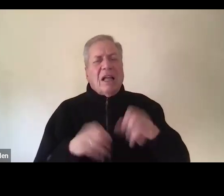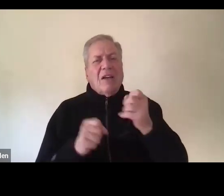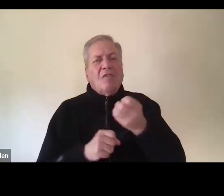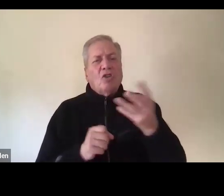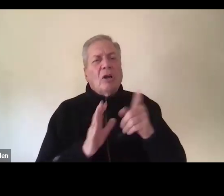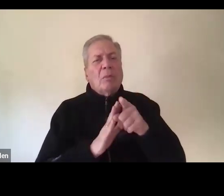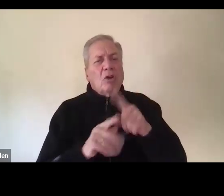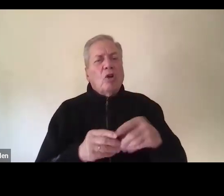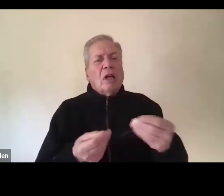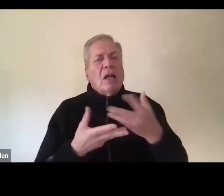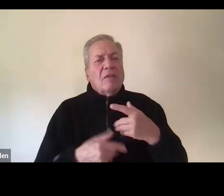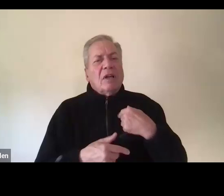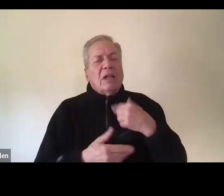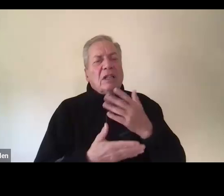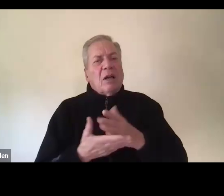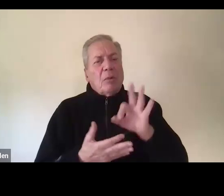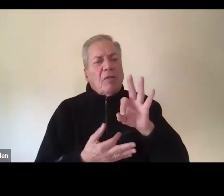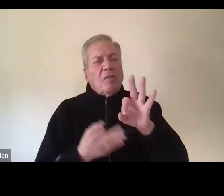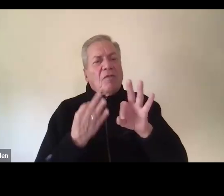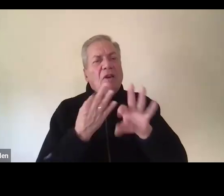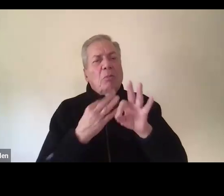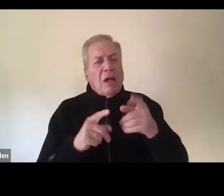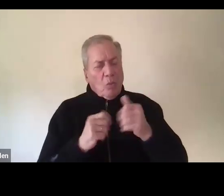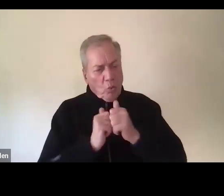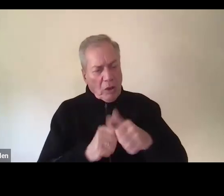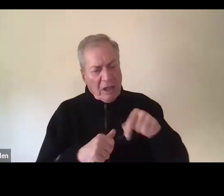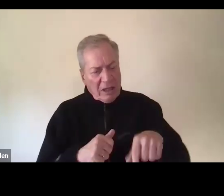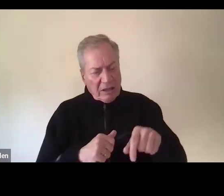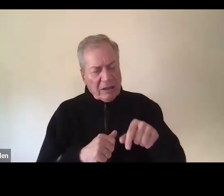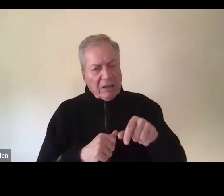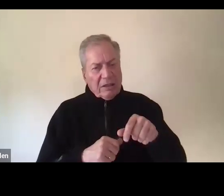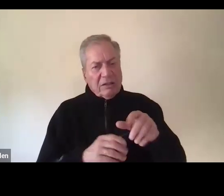minutes to provide us with feedback about this session. We value your input